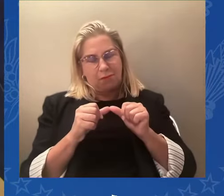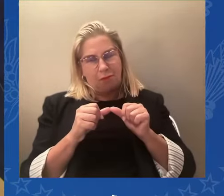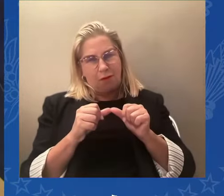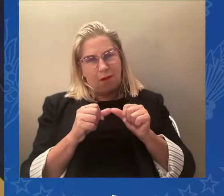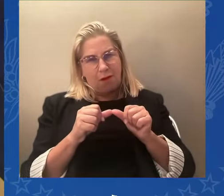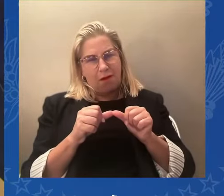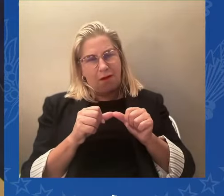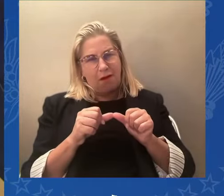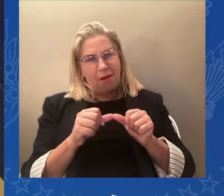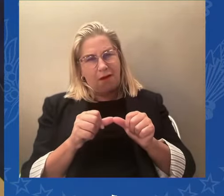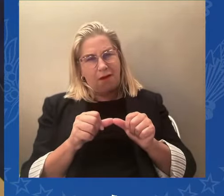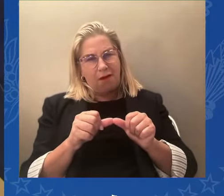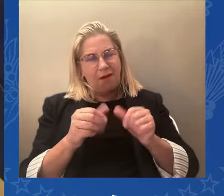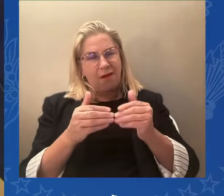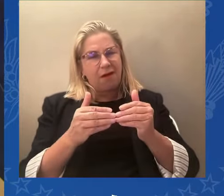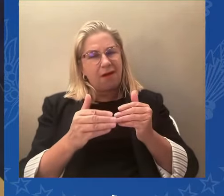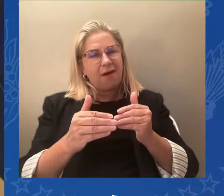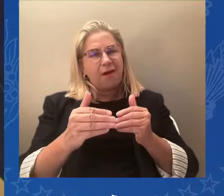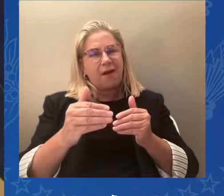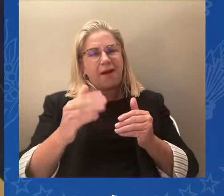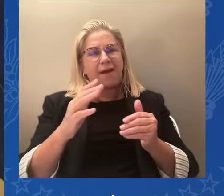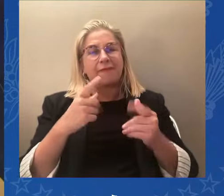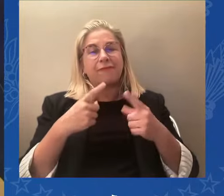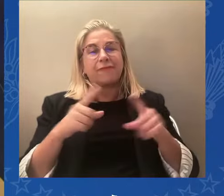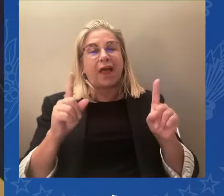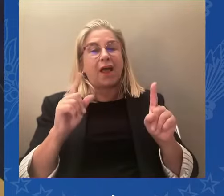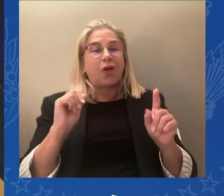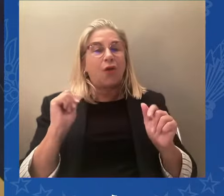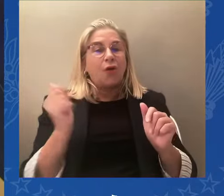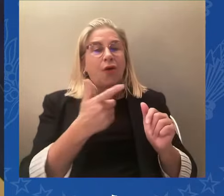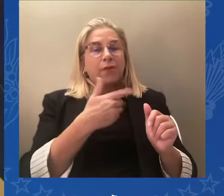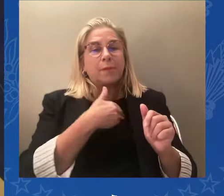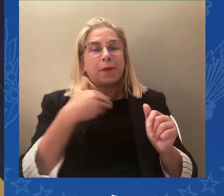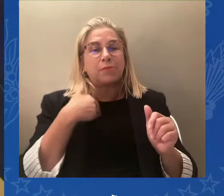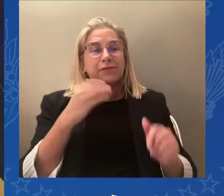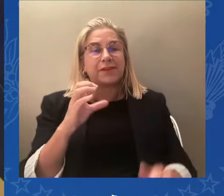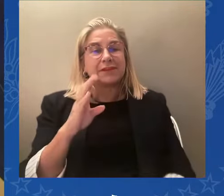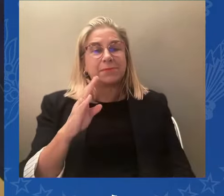over the years, we have worked so closely together on so many important issues,